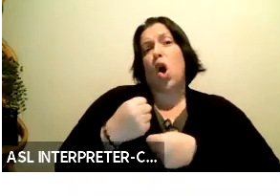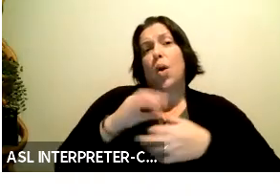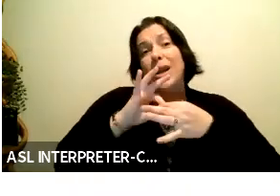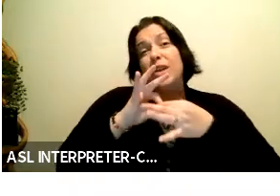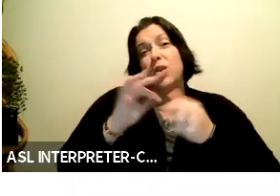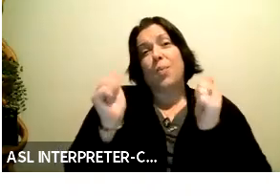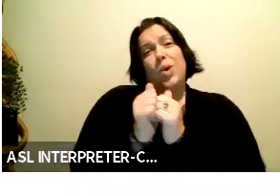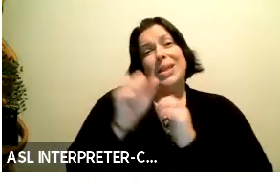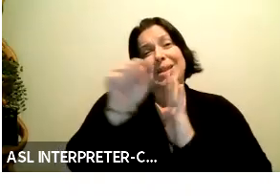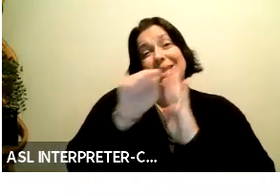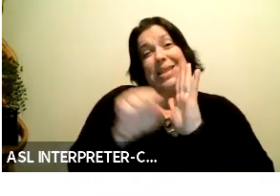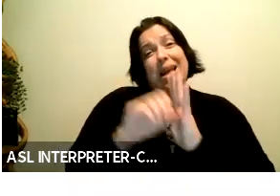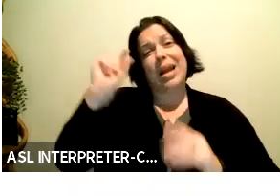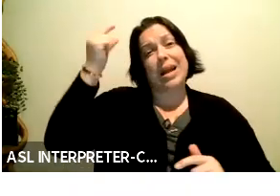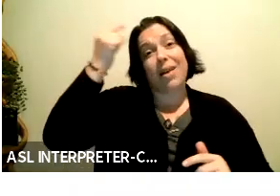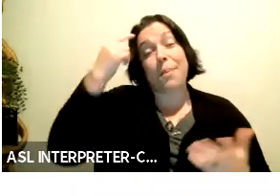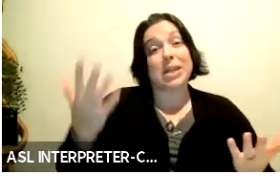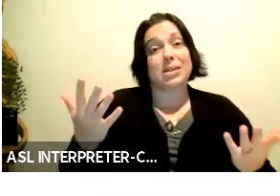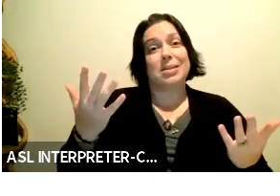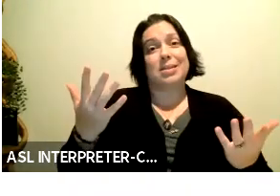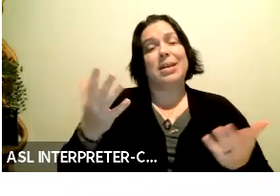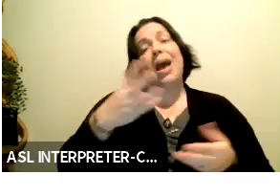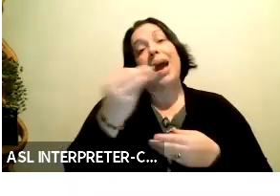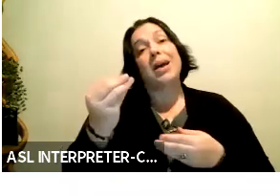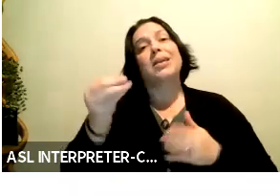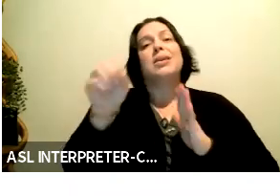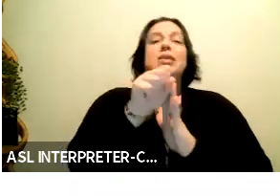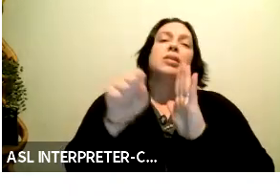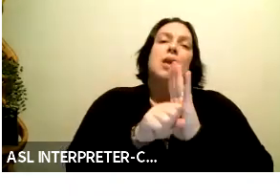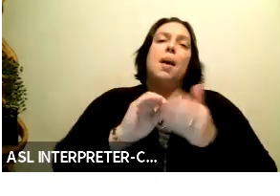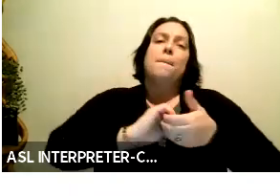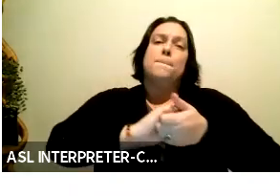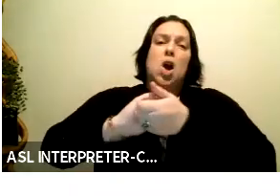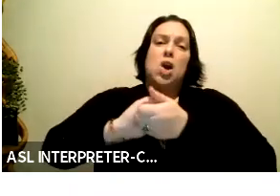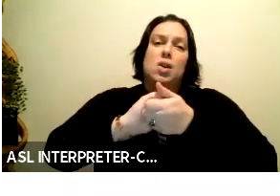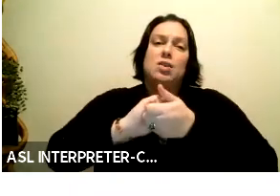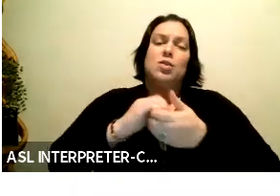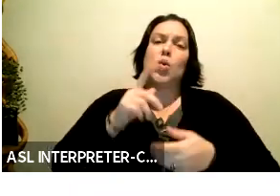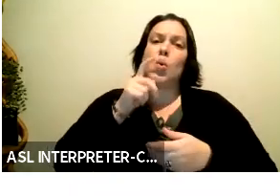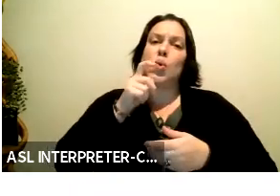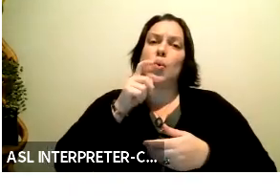saying nothing of so many partners who have come to the table because delivering health supports